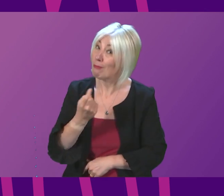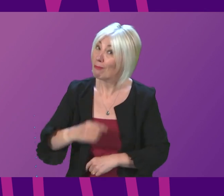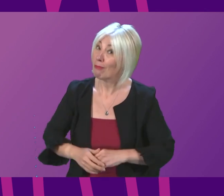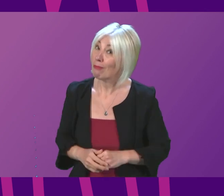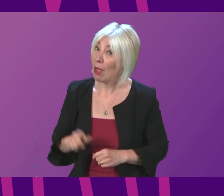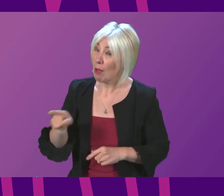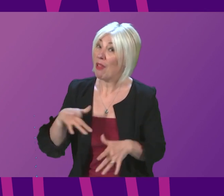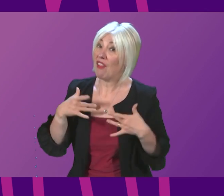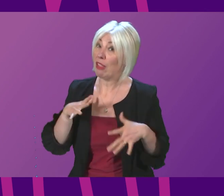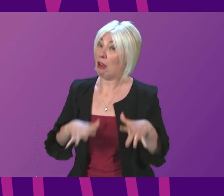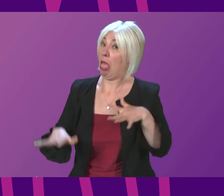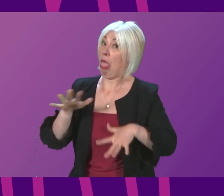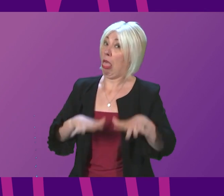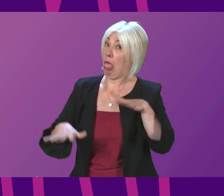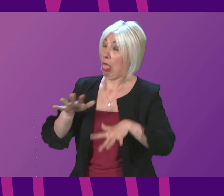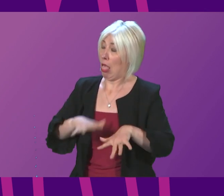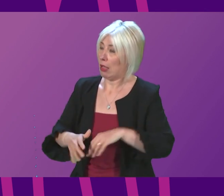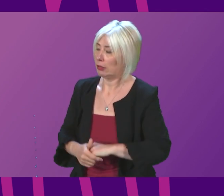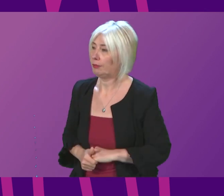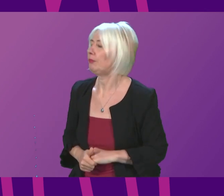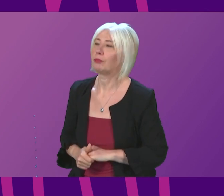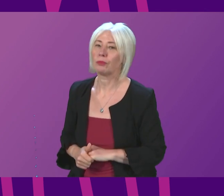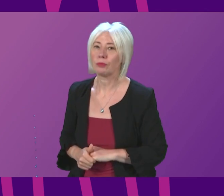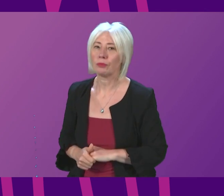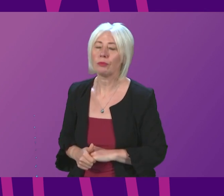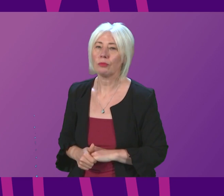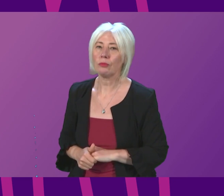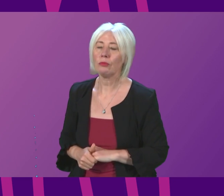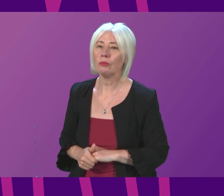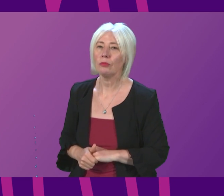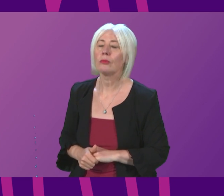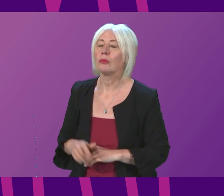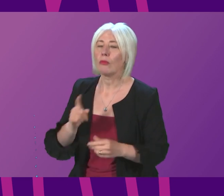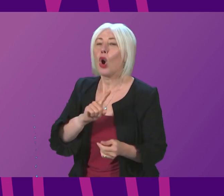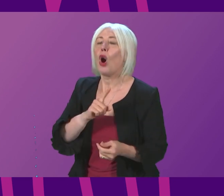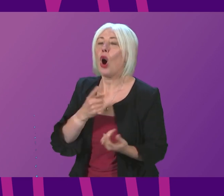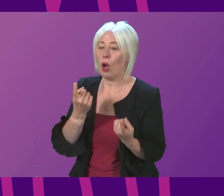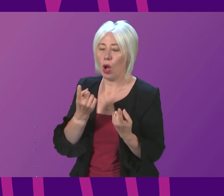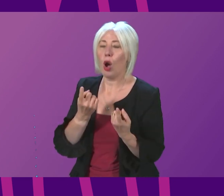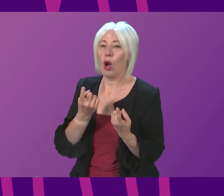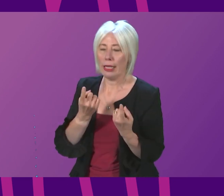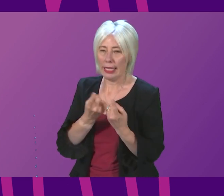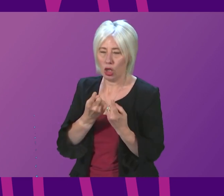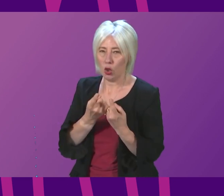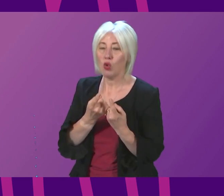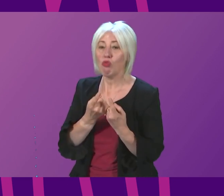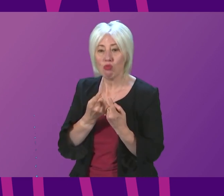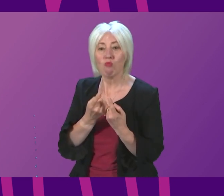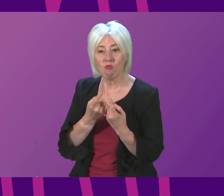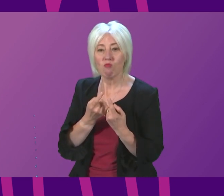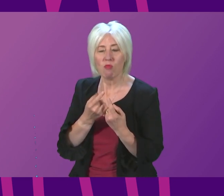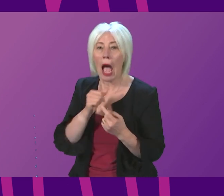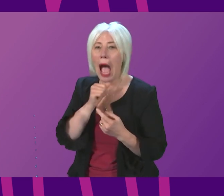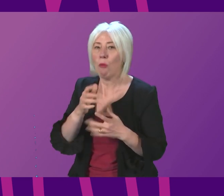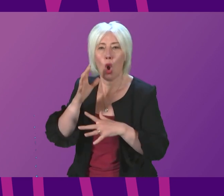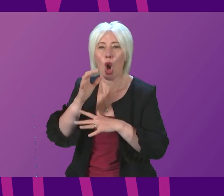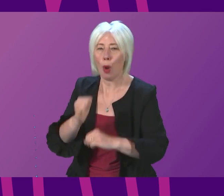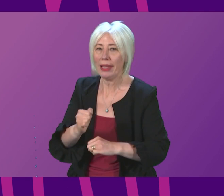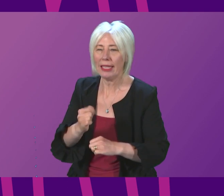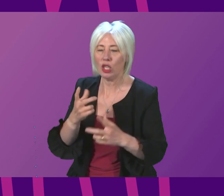On the issue at stake, however, yes—I am noncommittal on fusion energy.